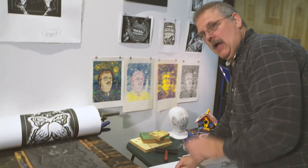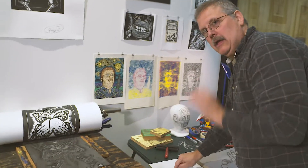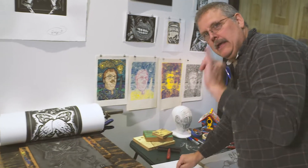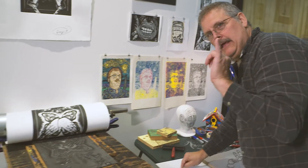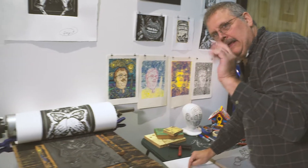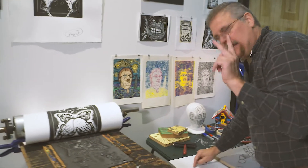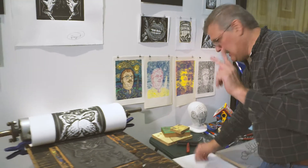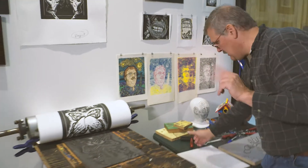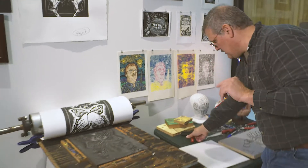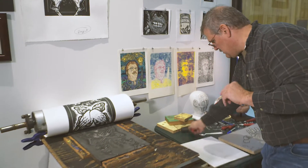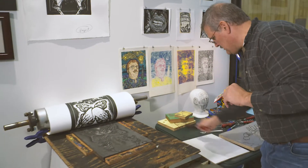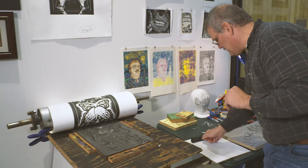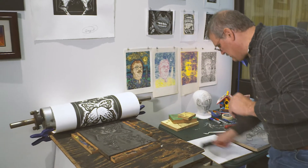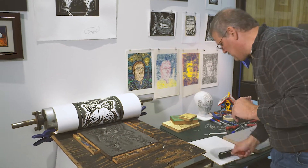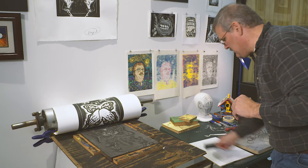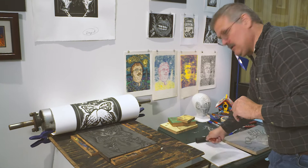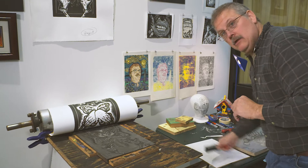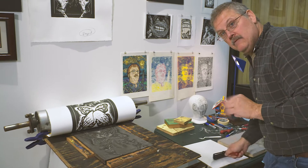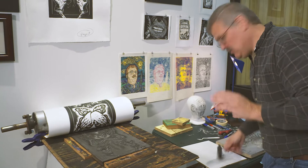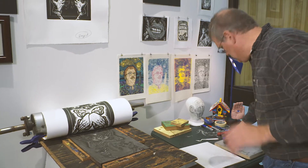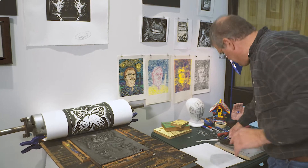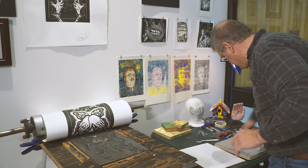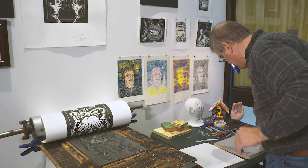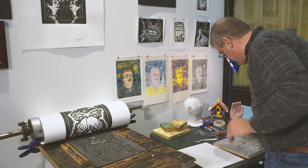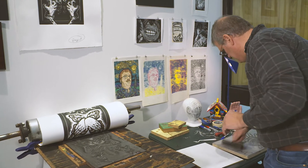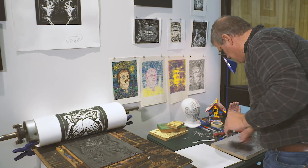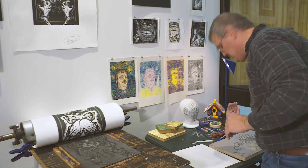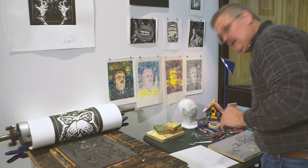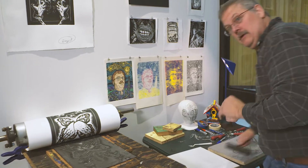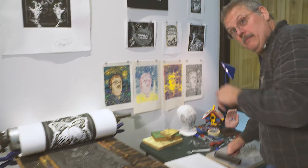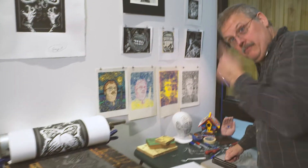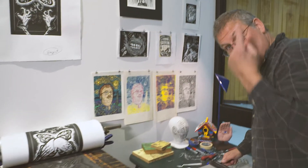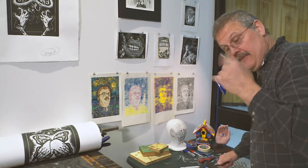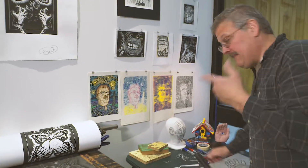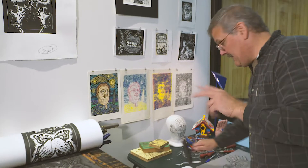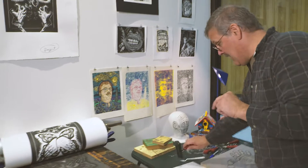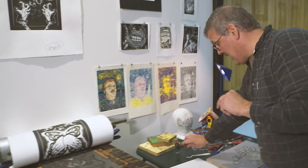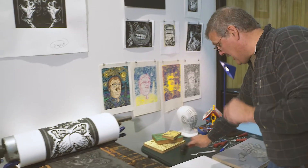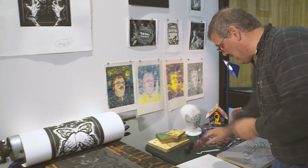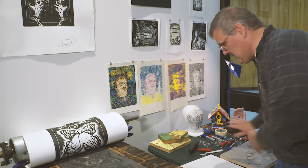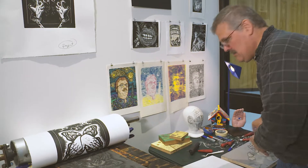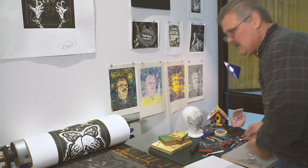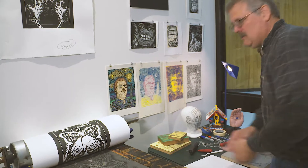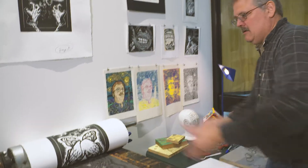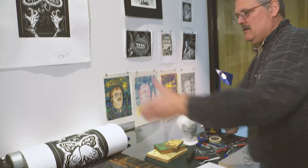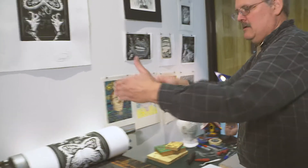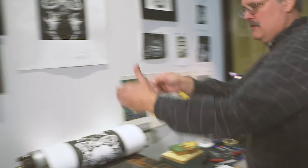I spoon the ink on here and roll and transfer the ink onto the block with the brayer.